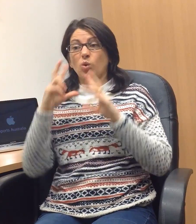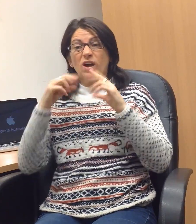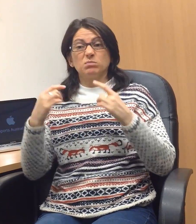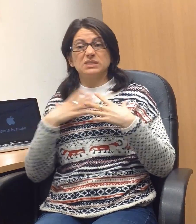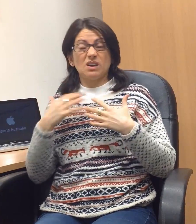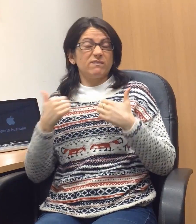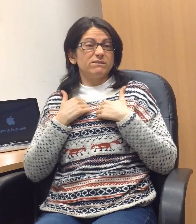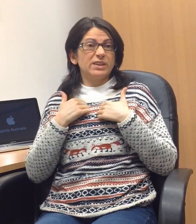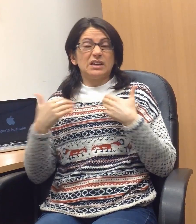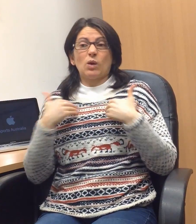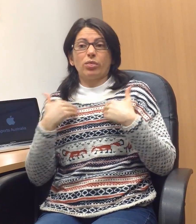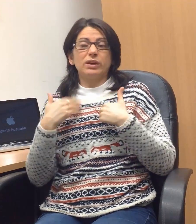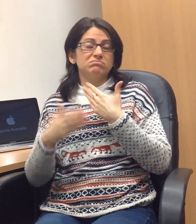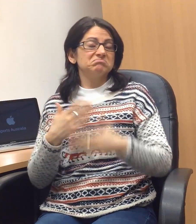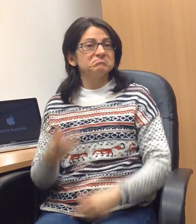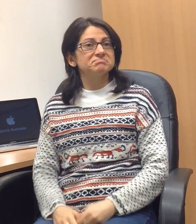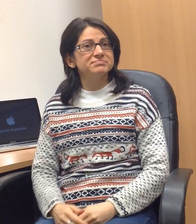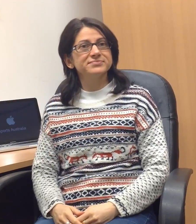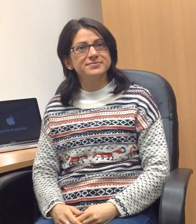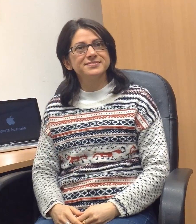In sport I can play, look after yourself keep fit and healthy.